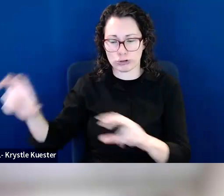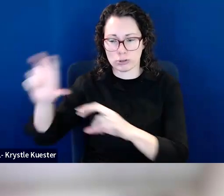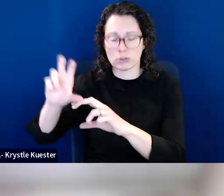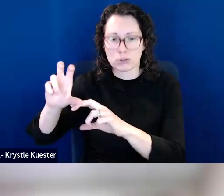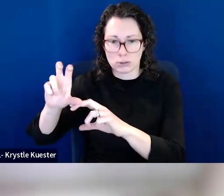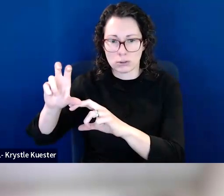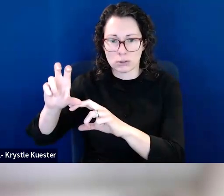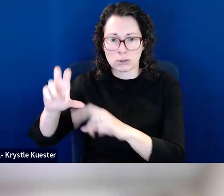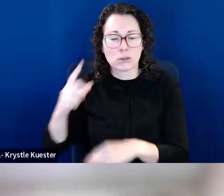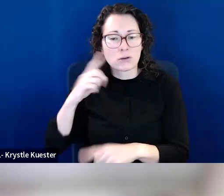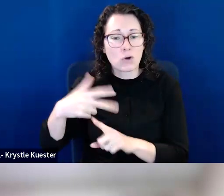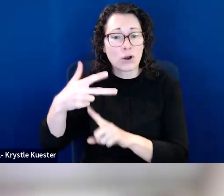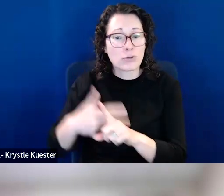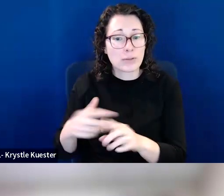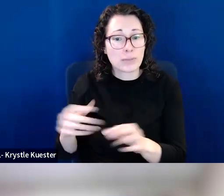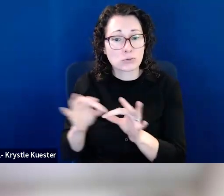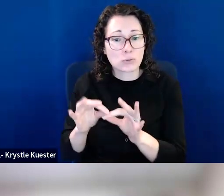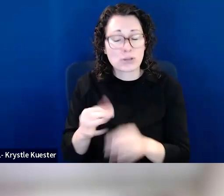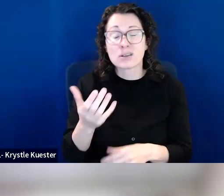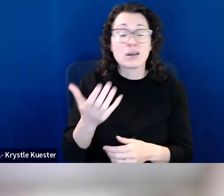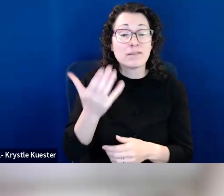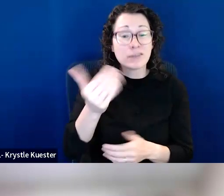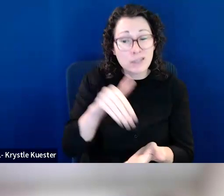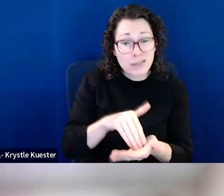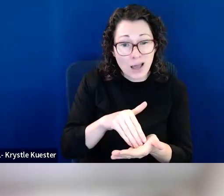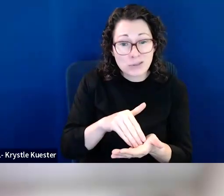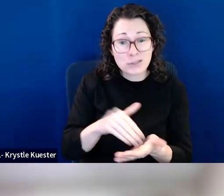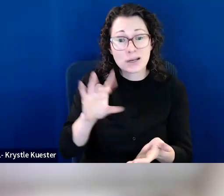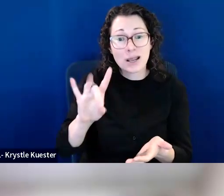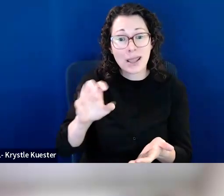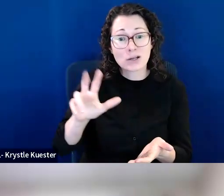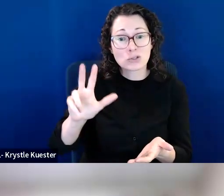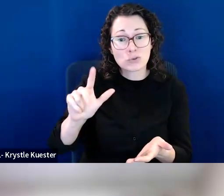For the 3 months, that was $15,823.